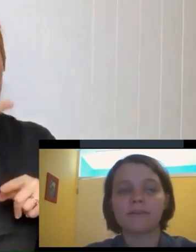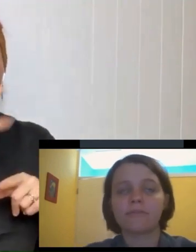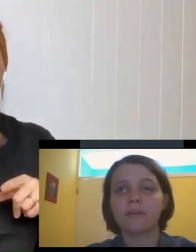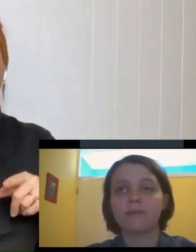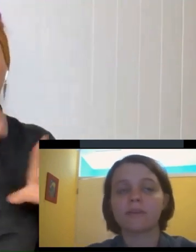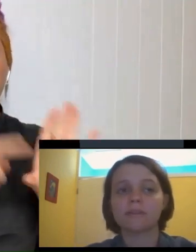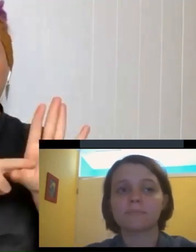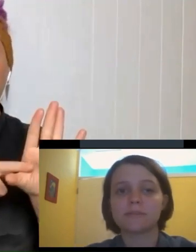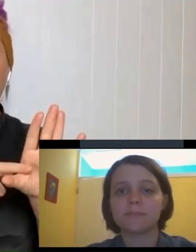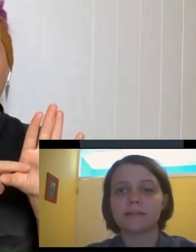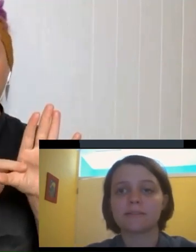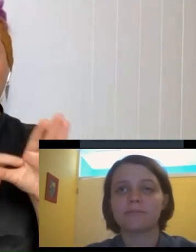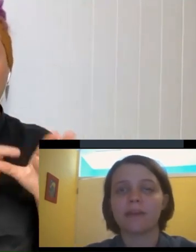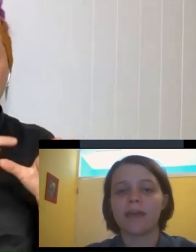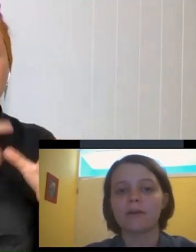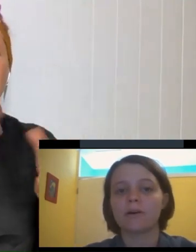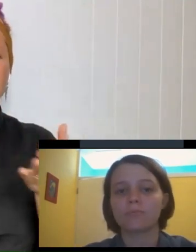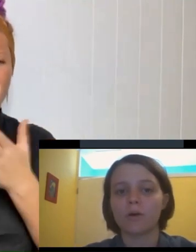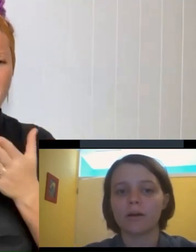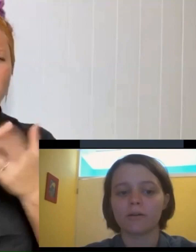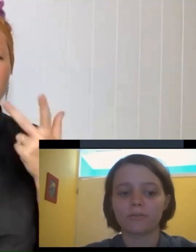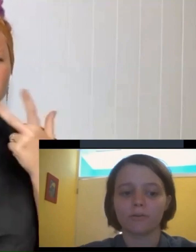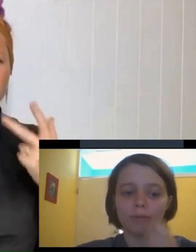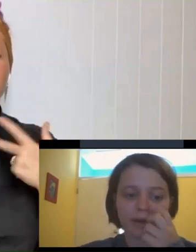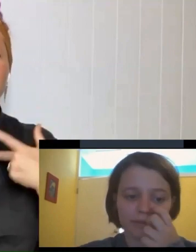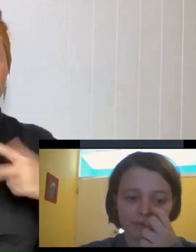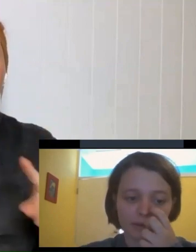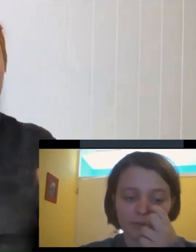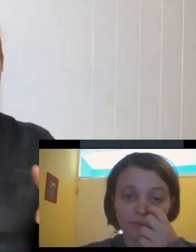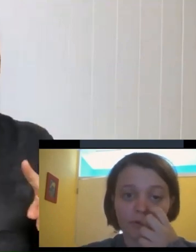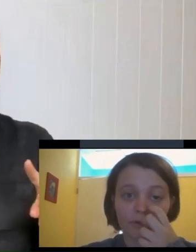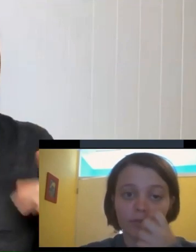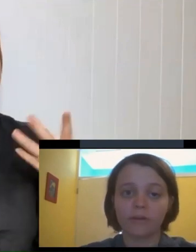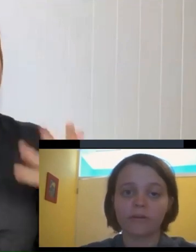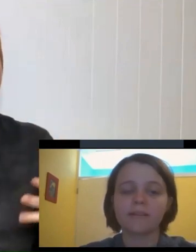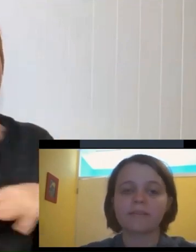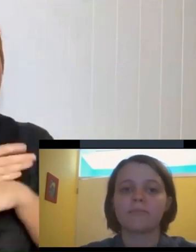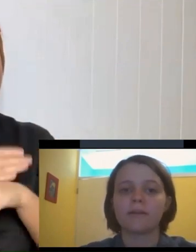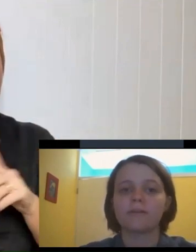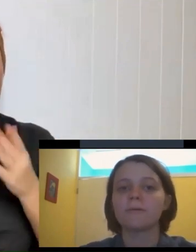definitely put into perspective, like how much work goes on behind the scenes for all the great stuff we do.